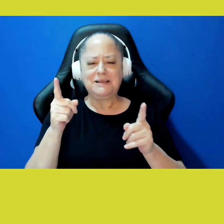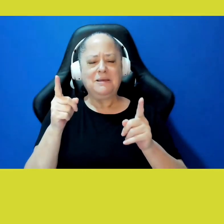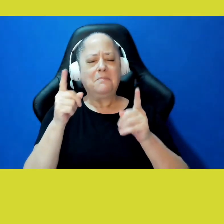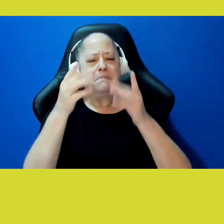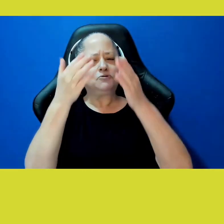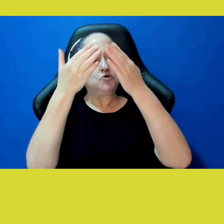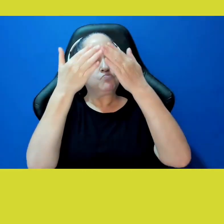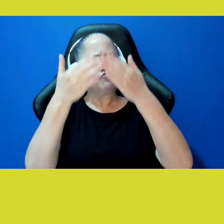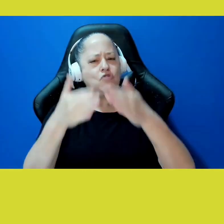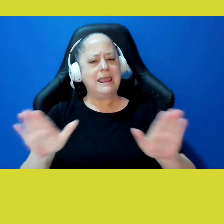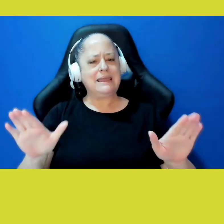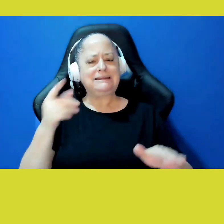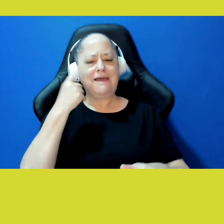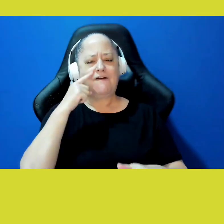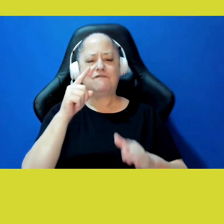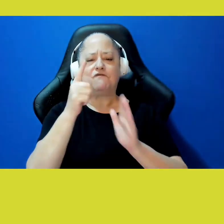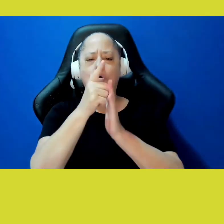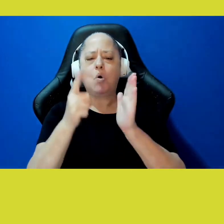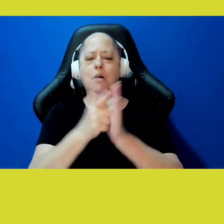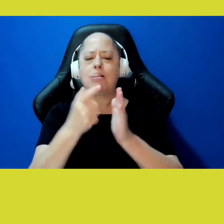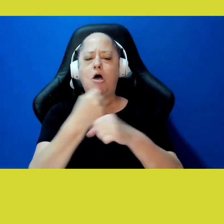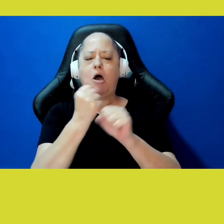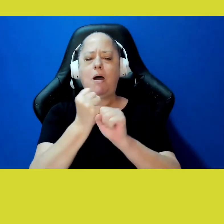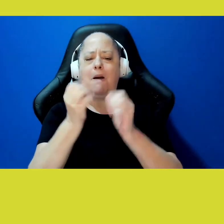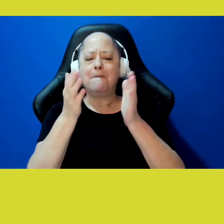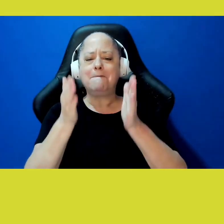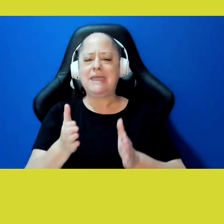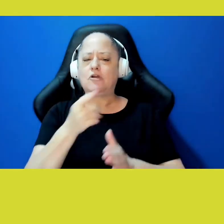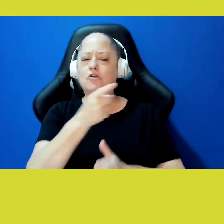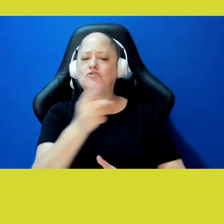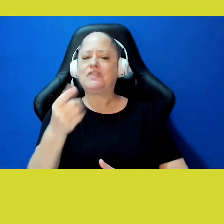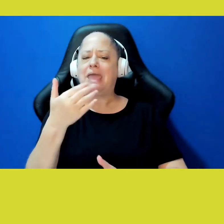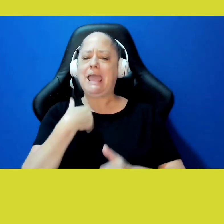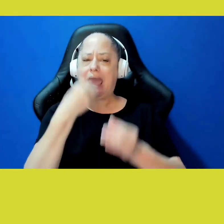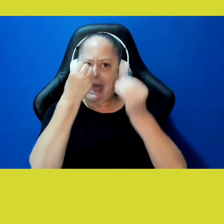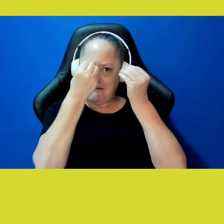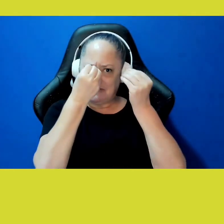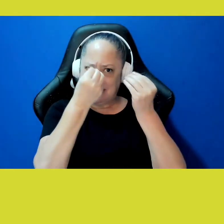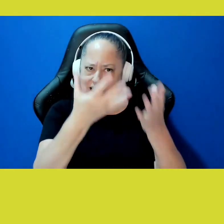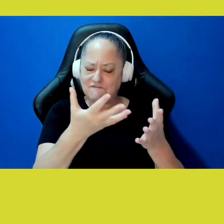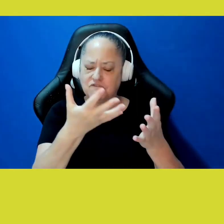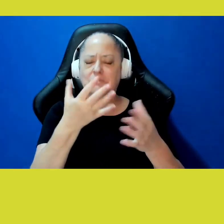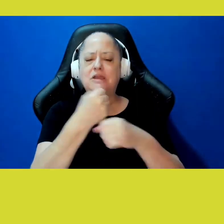for those lawmakers so that they have the information they need to make better decisions feels really